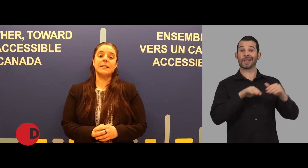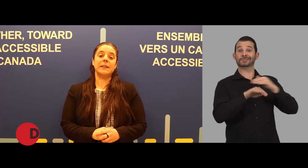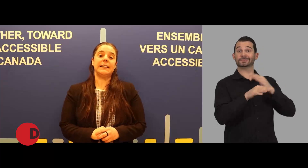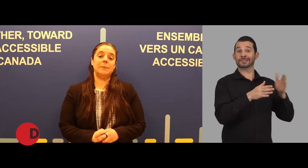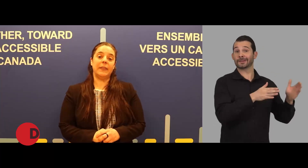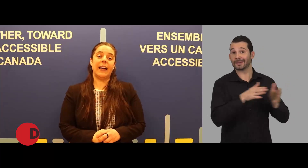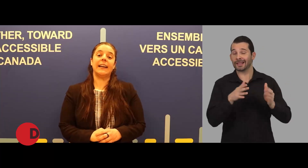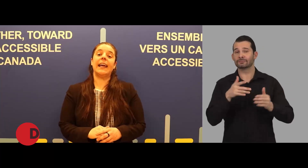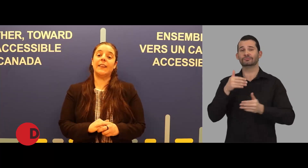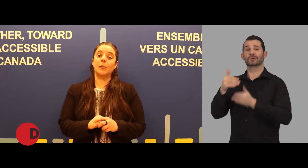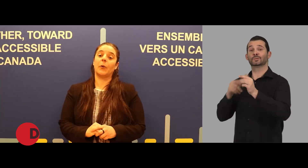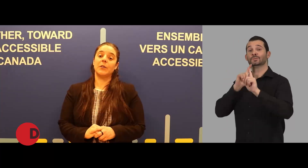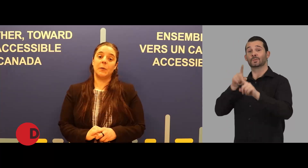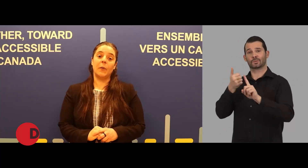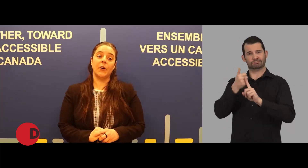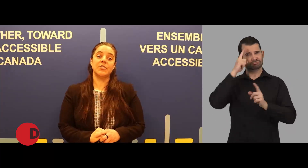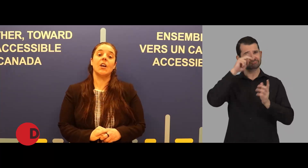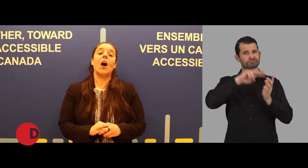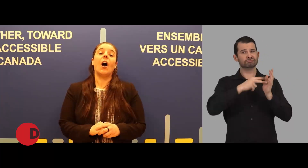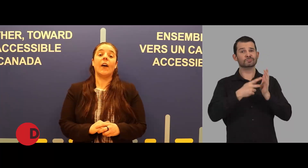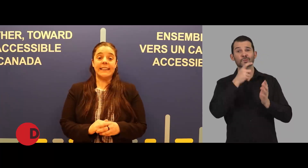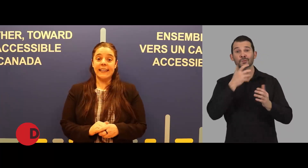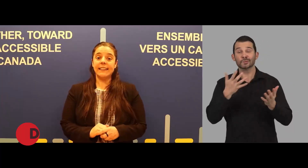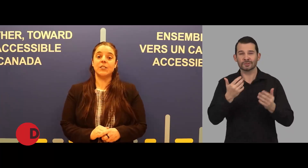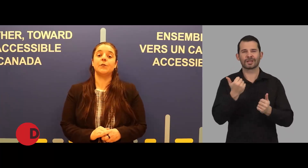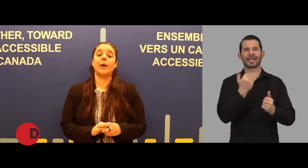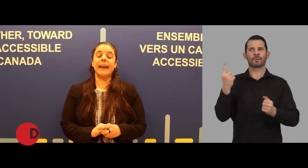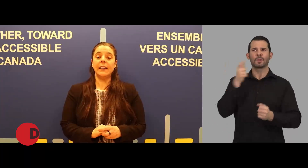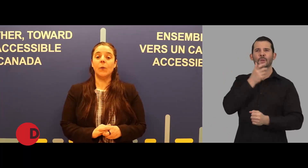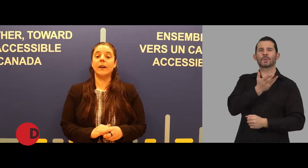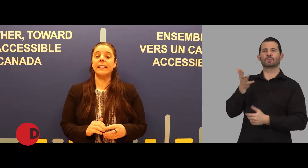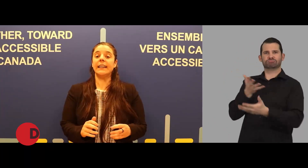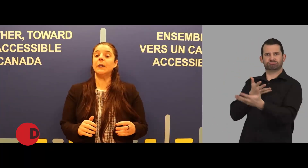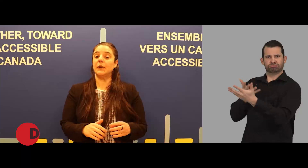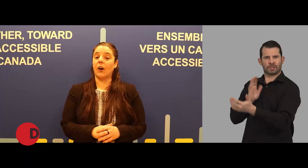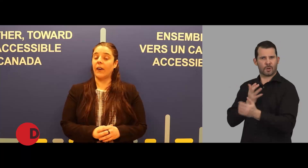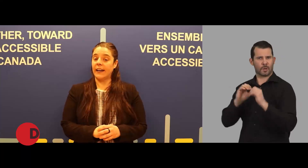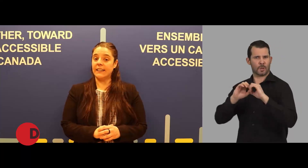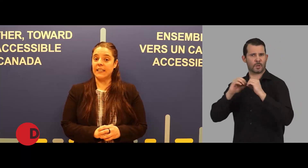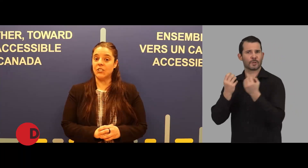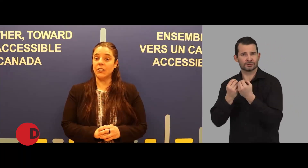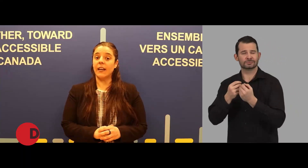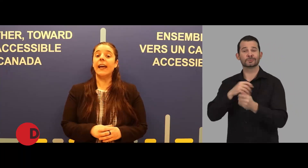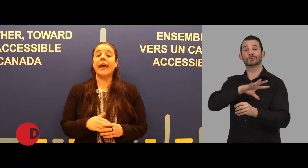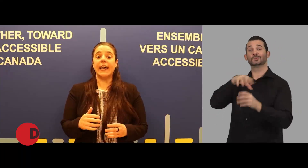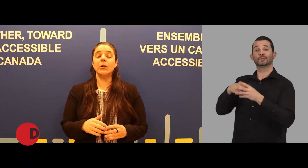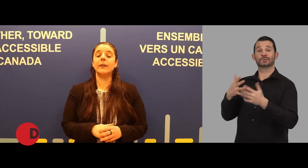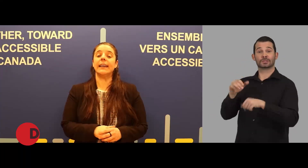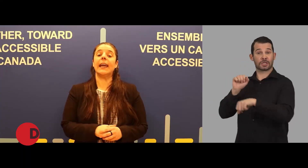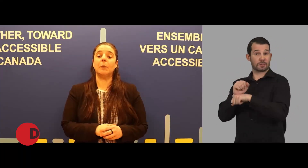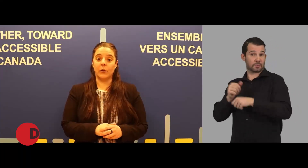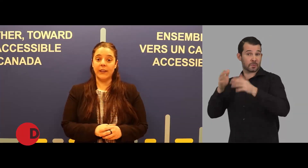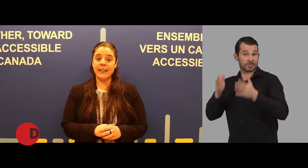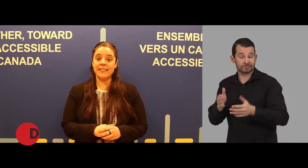The Accessibility Plan and the progress reports are intended for anyone dealing with our organization, including employees,